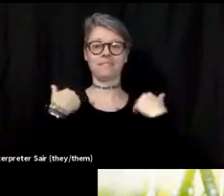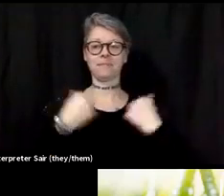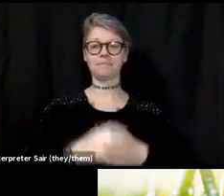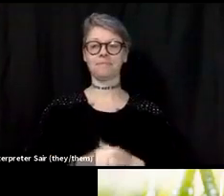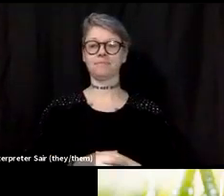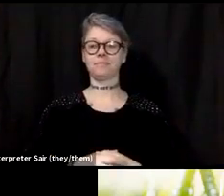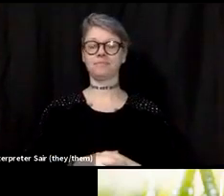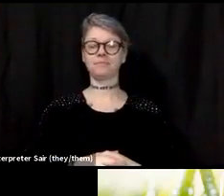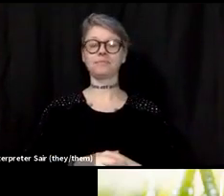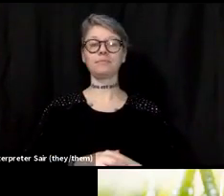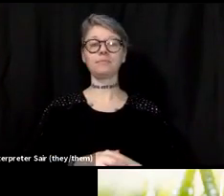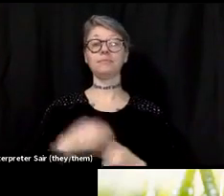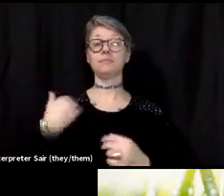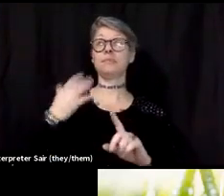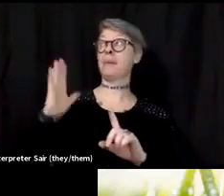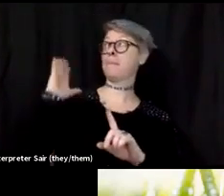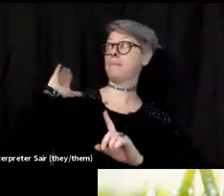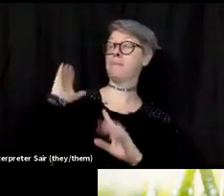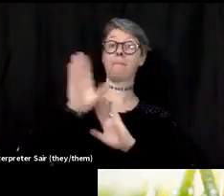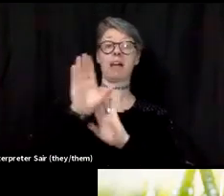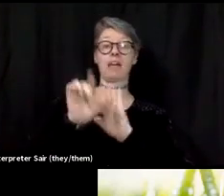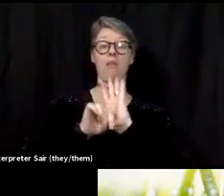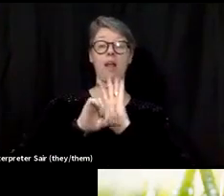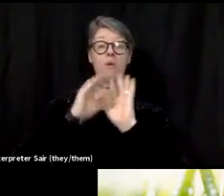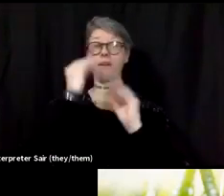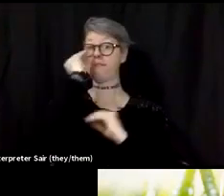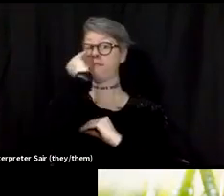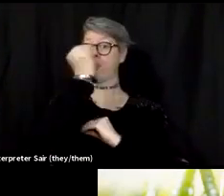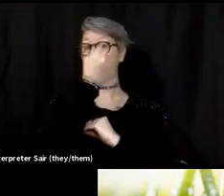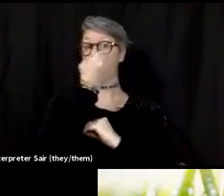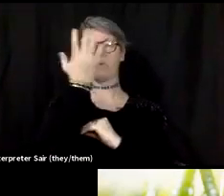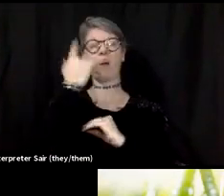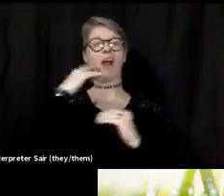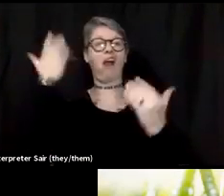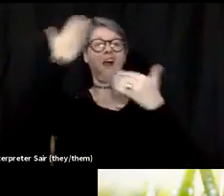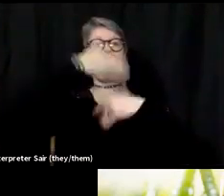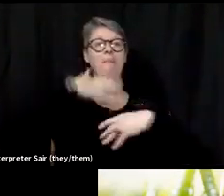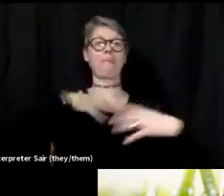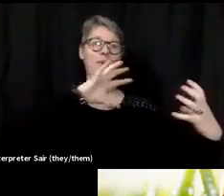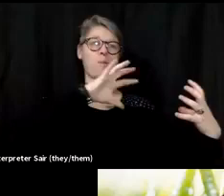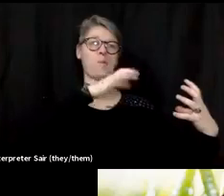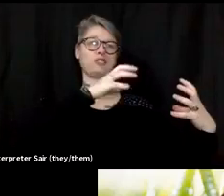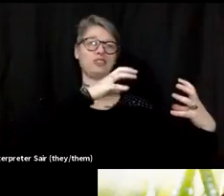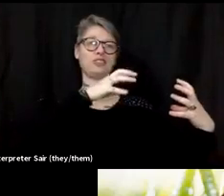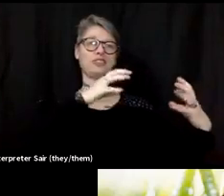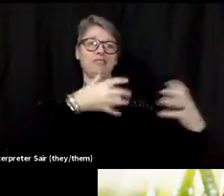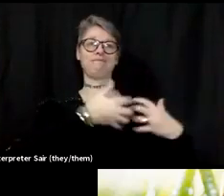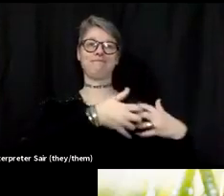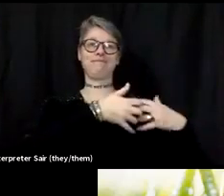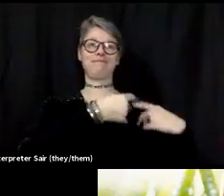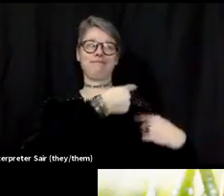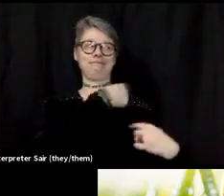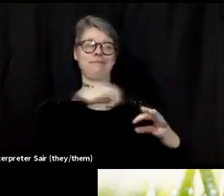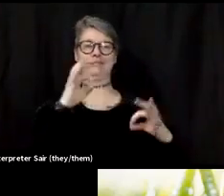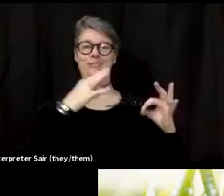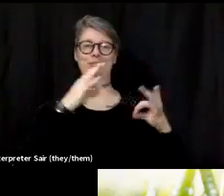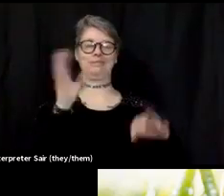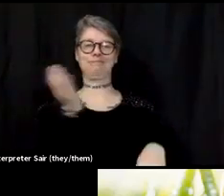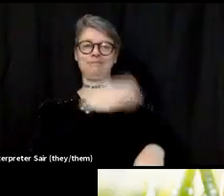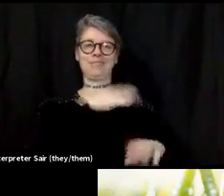on with a mic in the front. And I have a floral background here so that you don't see My, my here so that you don't see My, my washing machine. as we as we talk and get the